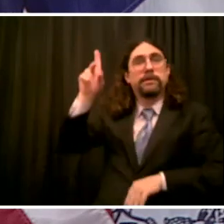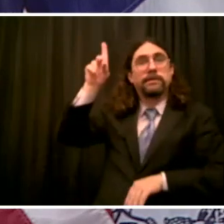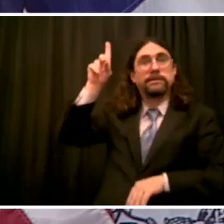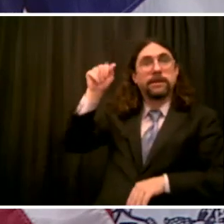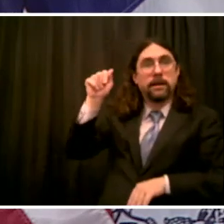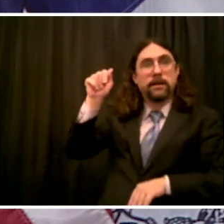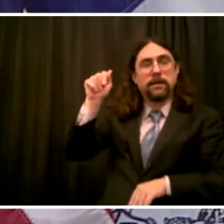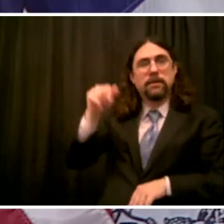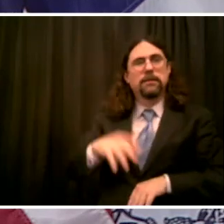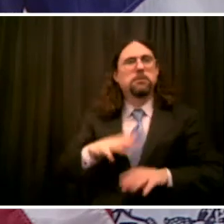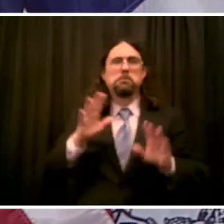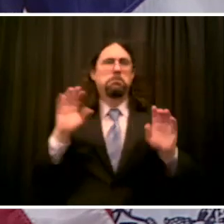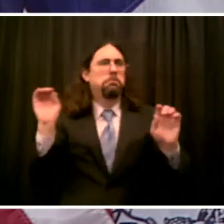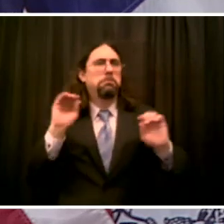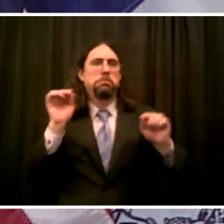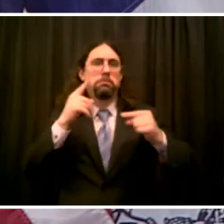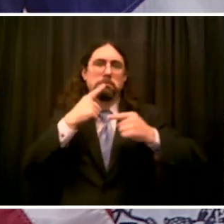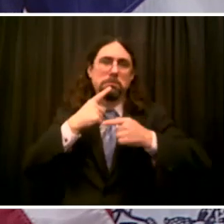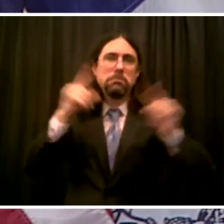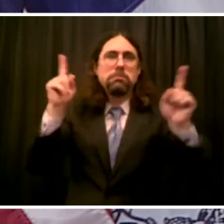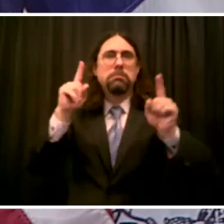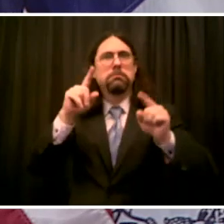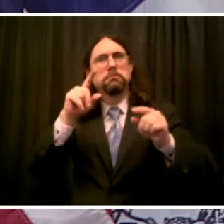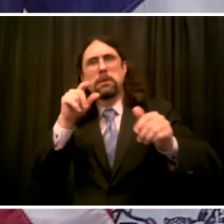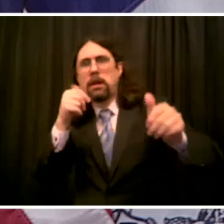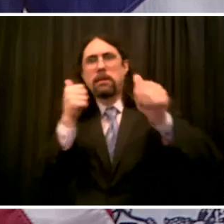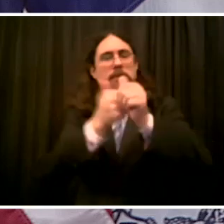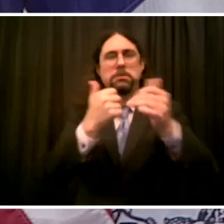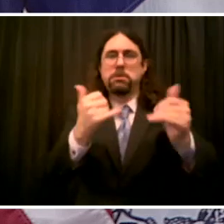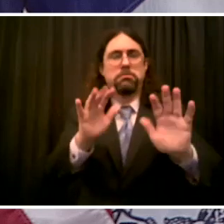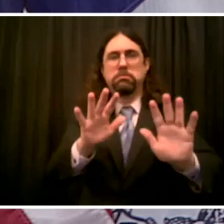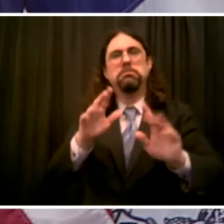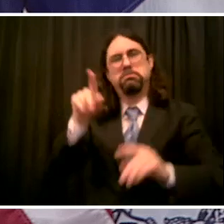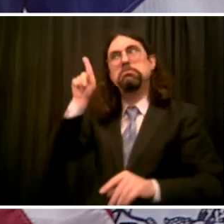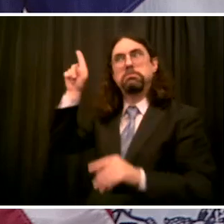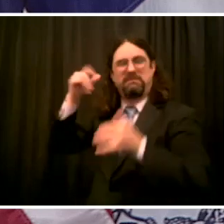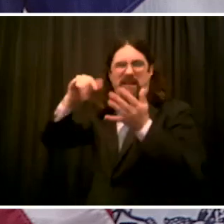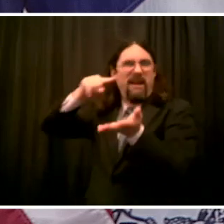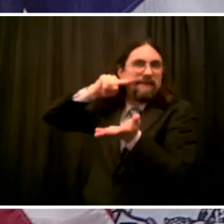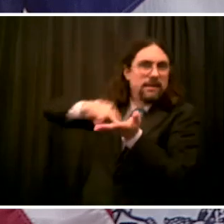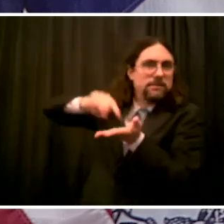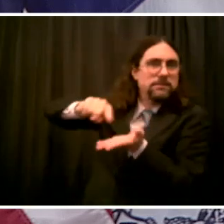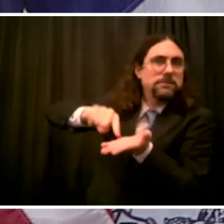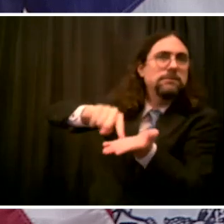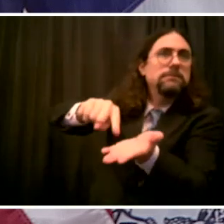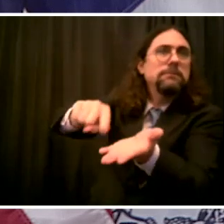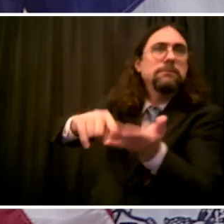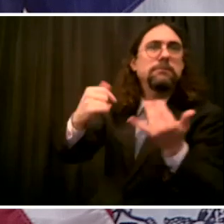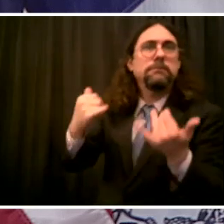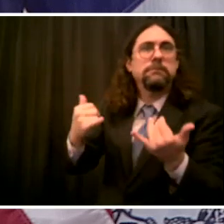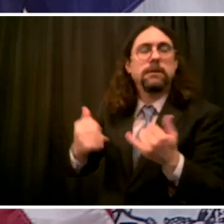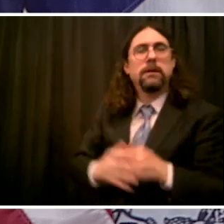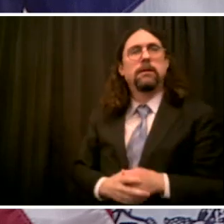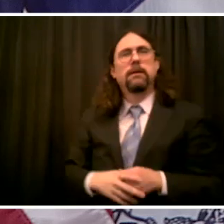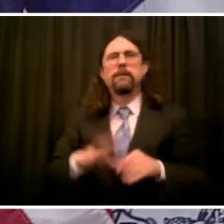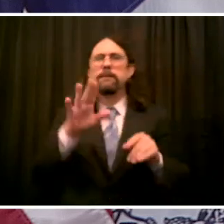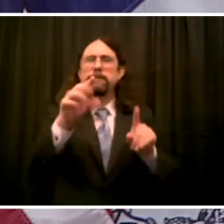OFFICERS, COMMISSIONER JOE RESNICK IS COMMUNICATING WITH HIM. AND WE'LL HAVE MORE TO SAY WHEN THAT INVESTGAITION IS DONE.